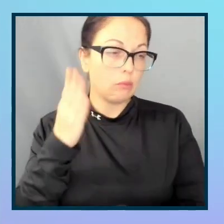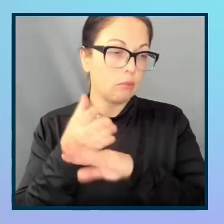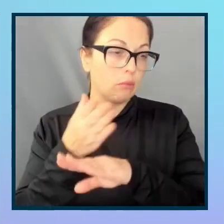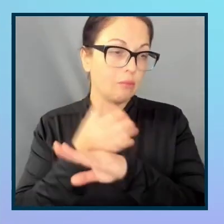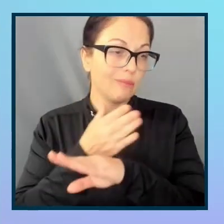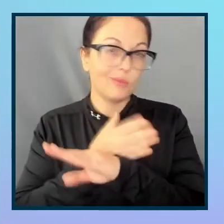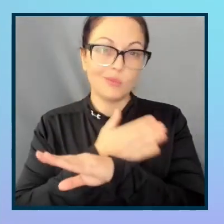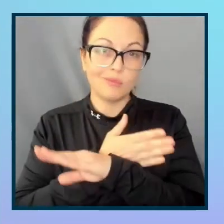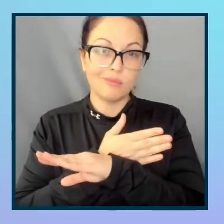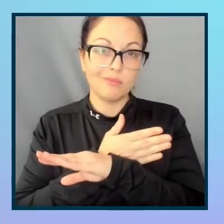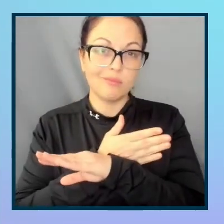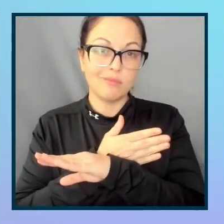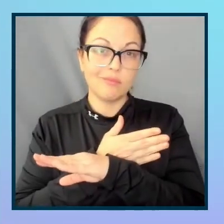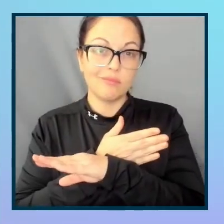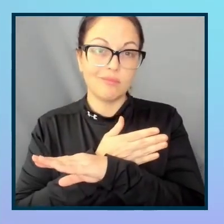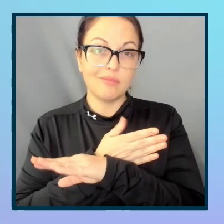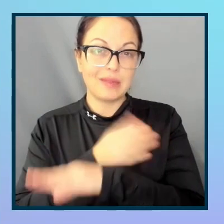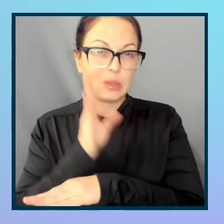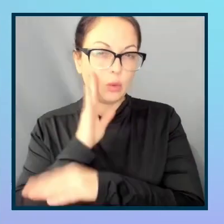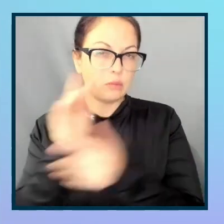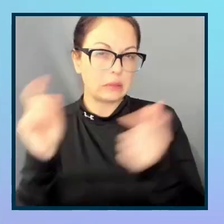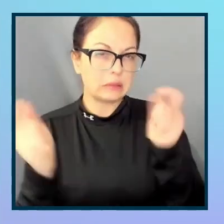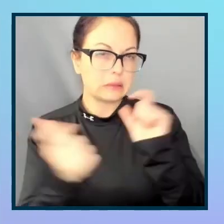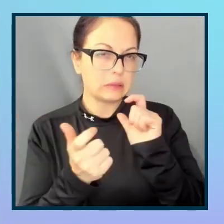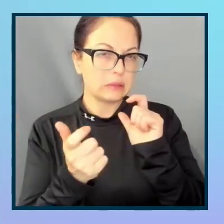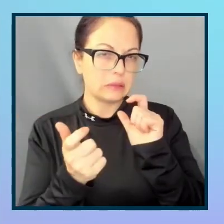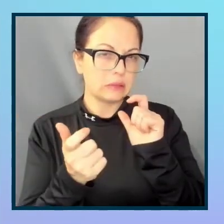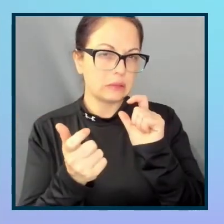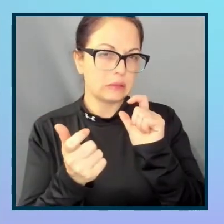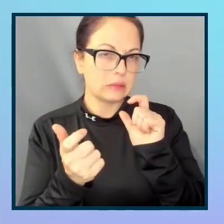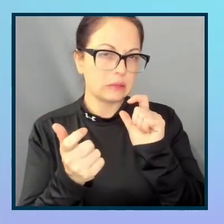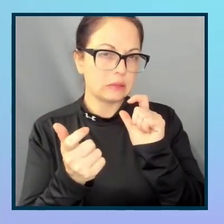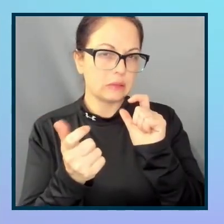and there was going to be an inflection point. And so...